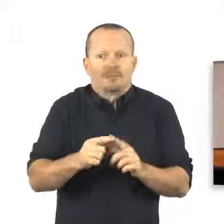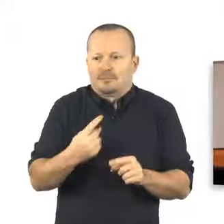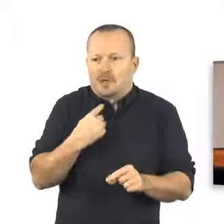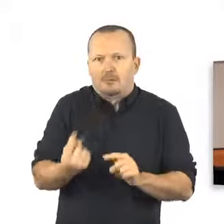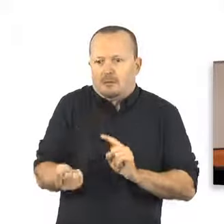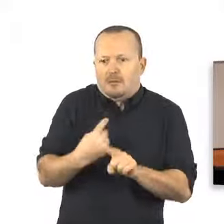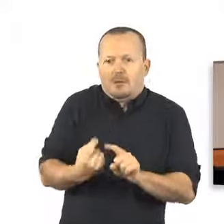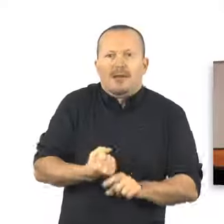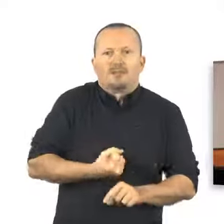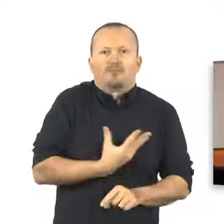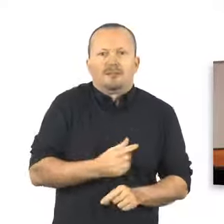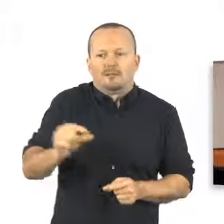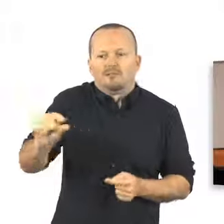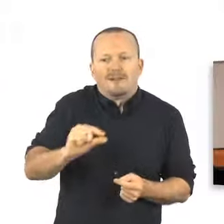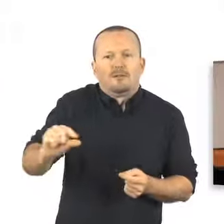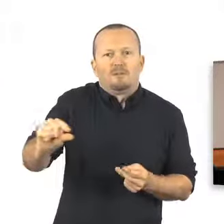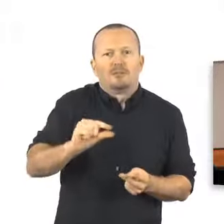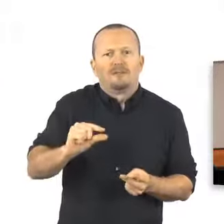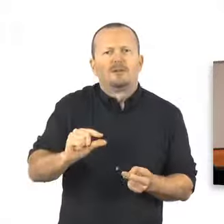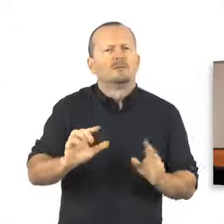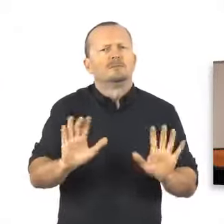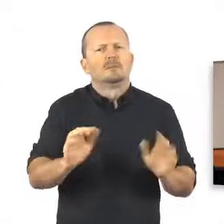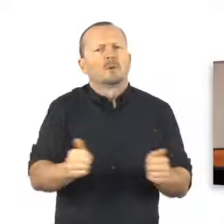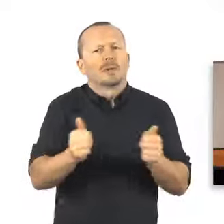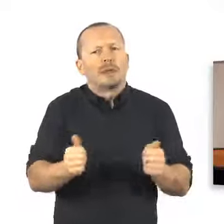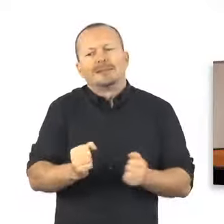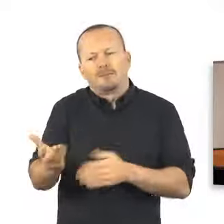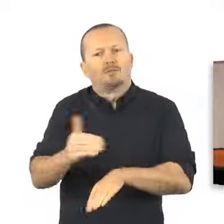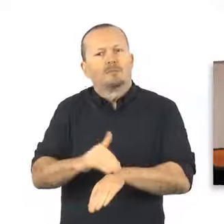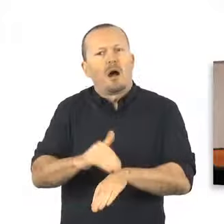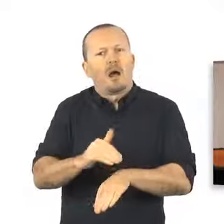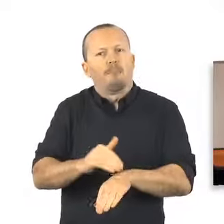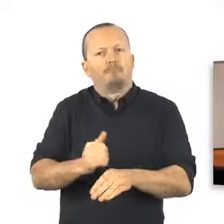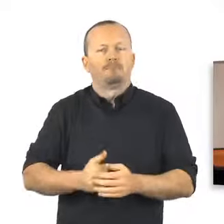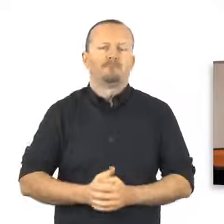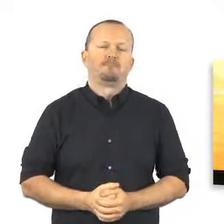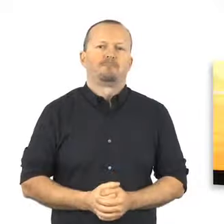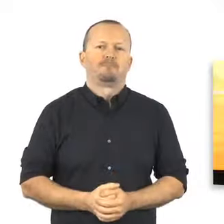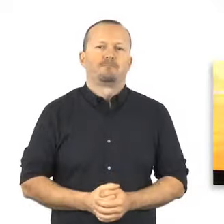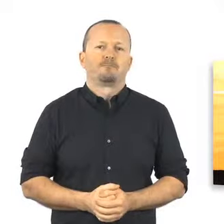as often as you’d like them to. But to actually allow them time to initiate.